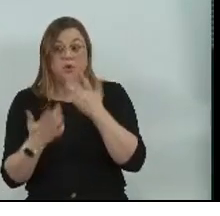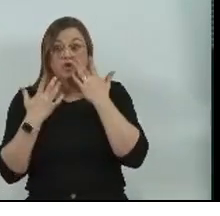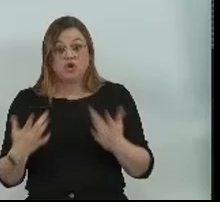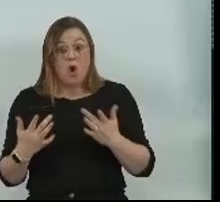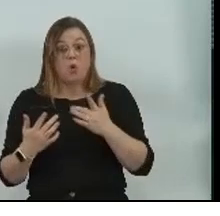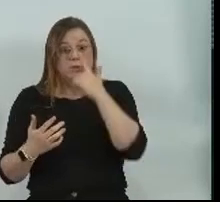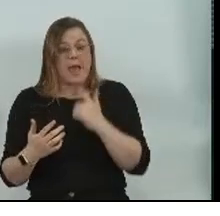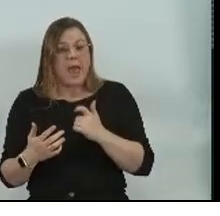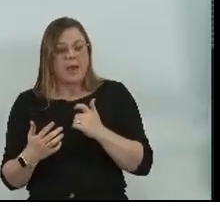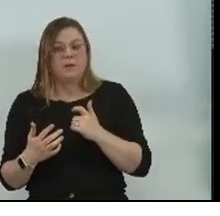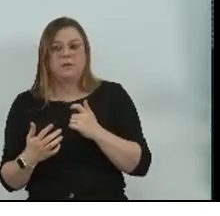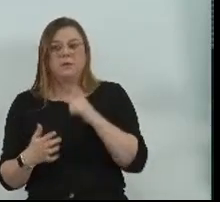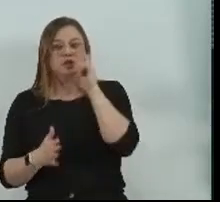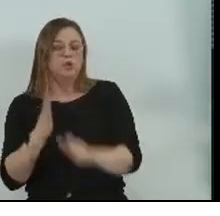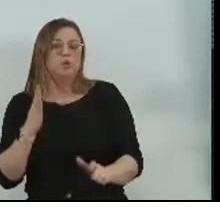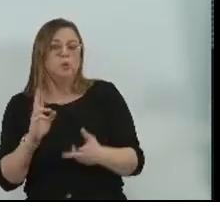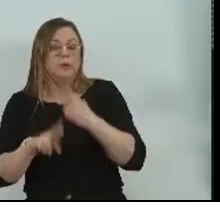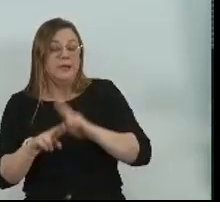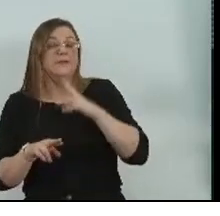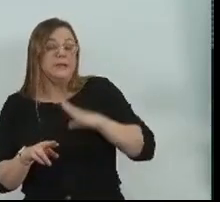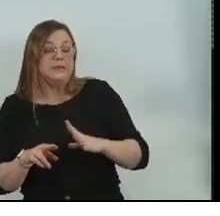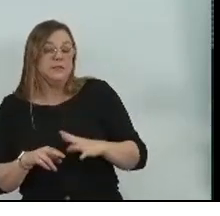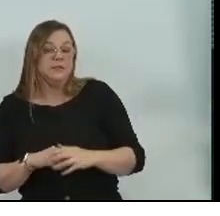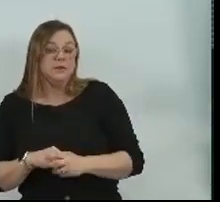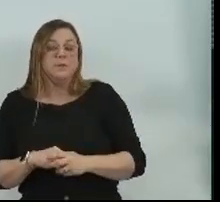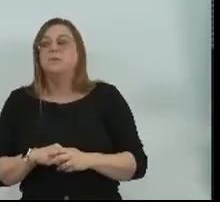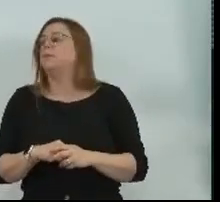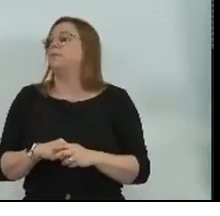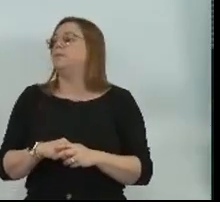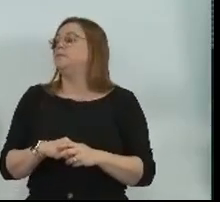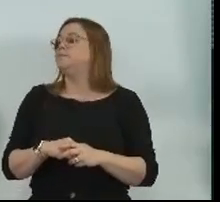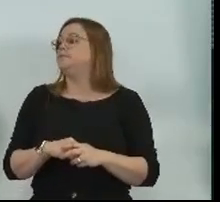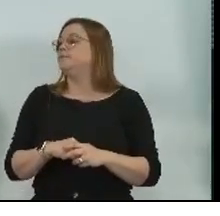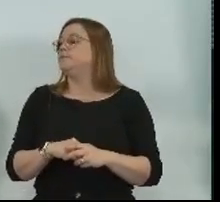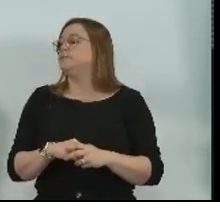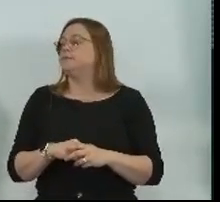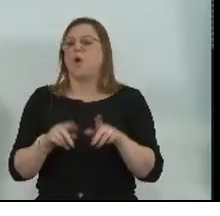And it and it and it for you, it may be actually more strange than holding up pieces